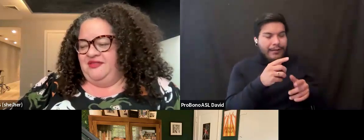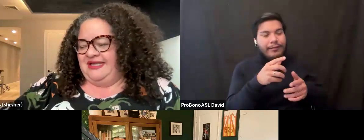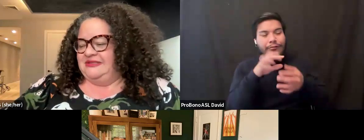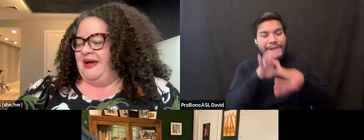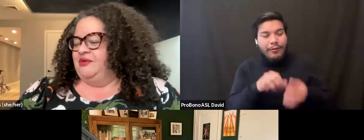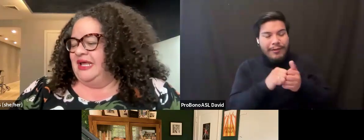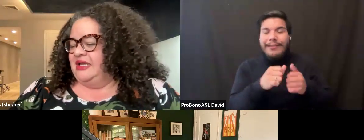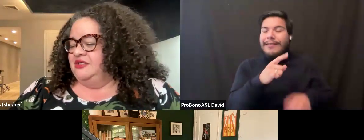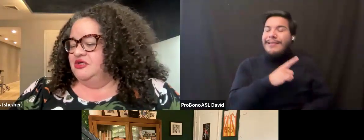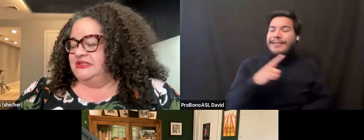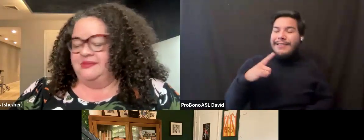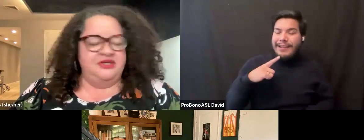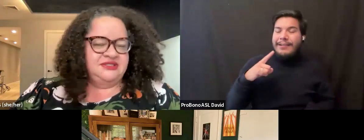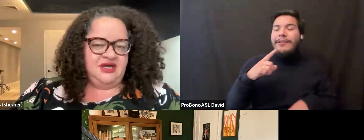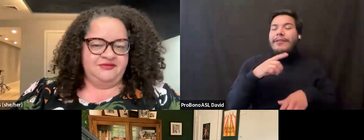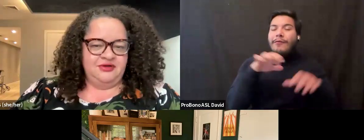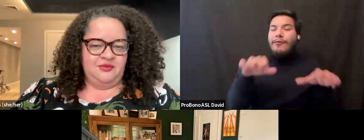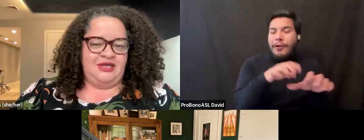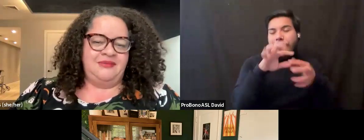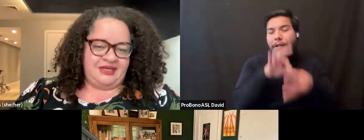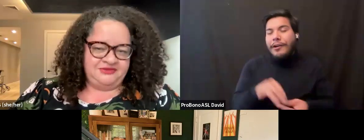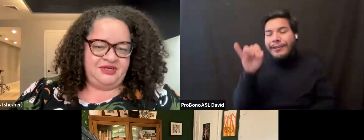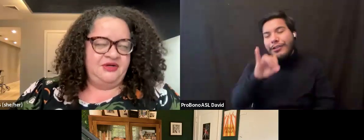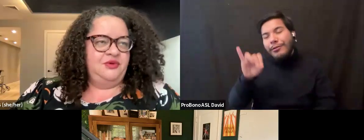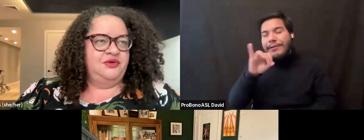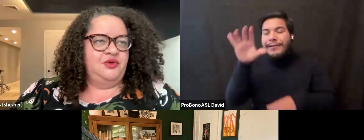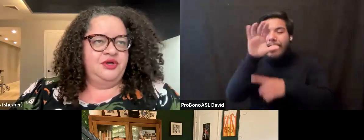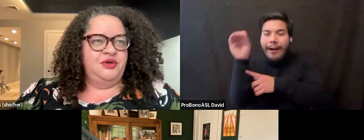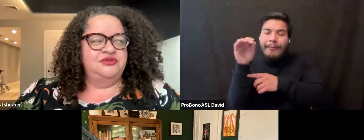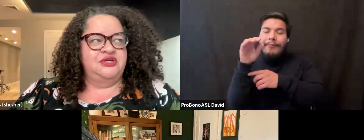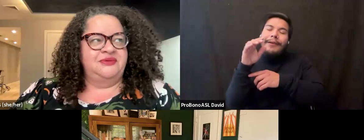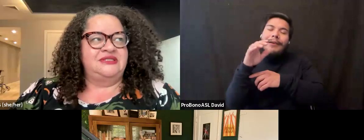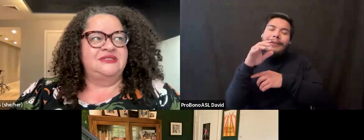there that is about getting insurance companies to cover weight management and treatments.